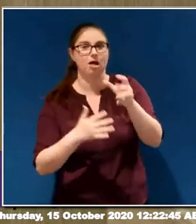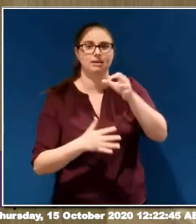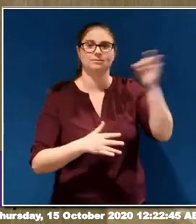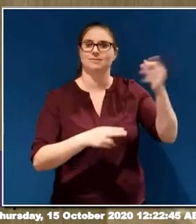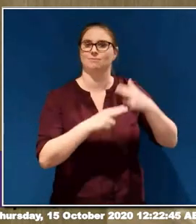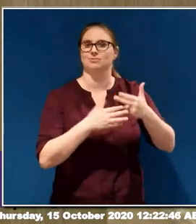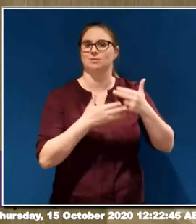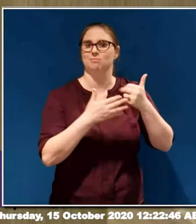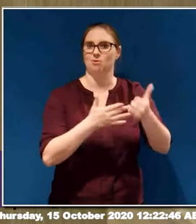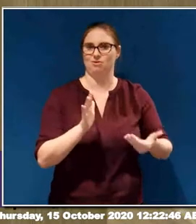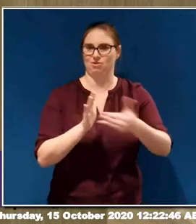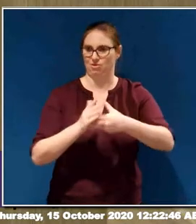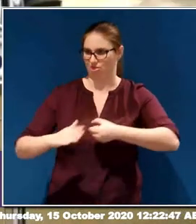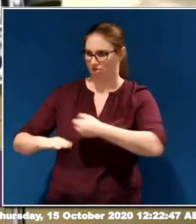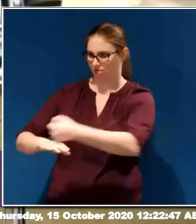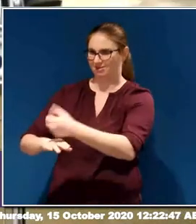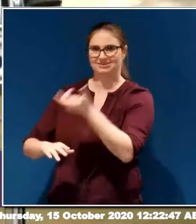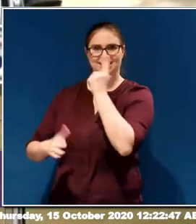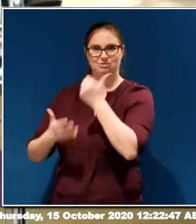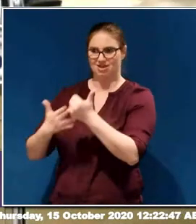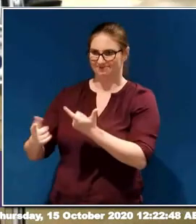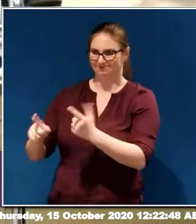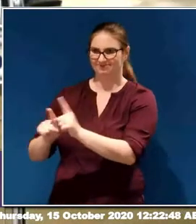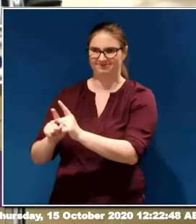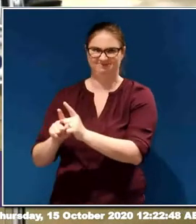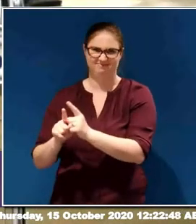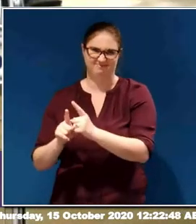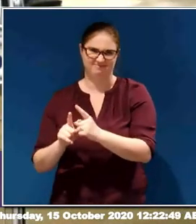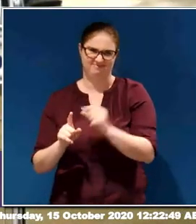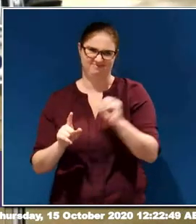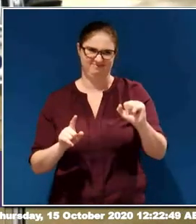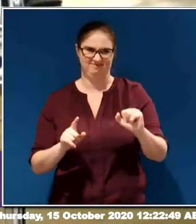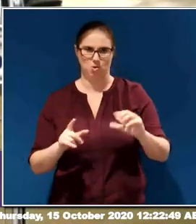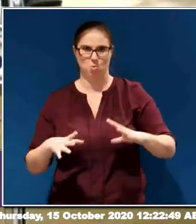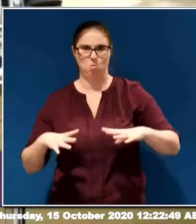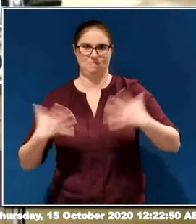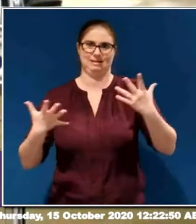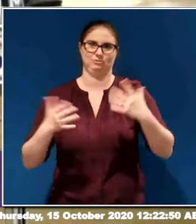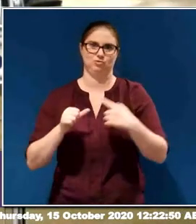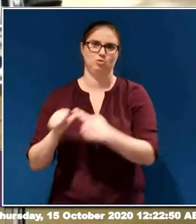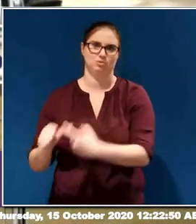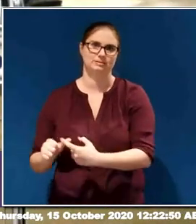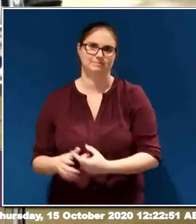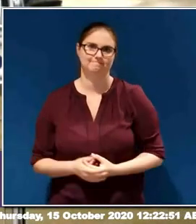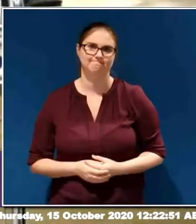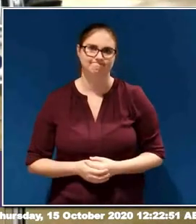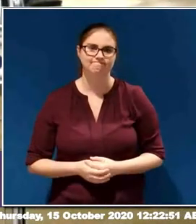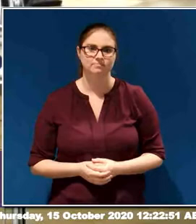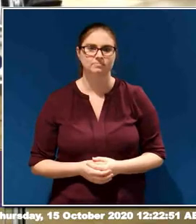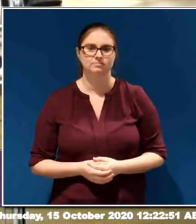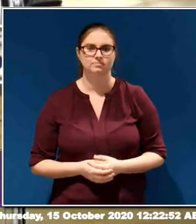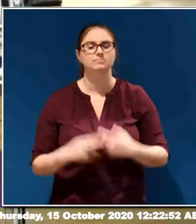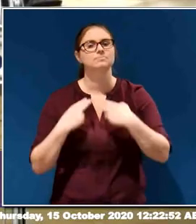Now, I'm going to come to parts of your statement which speak about student